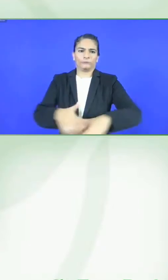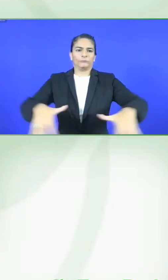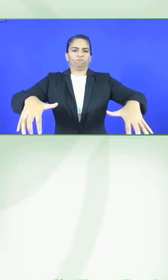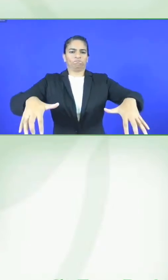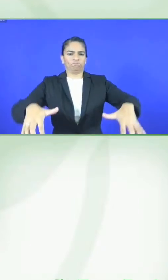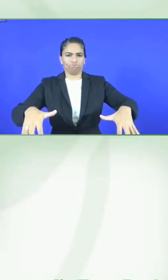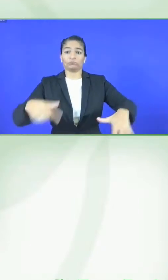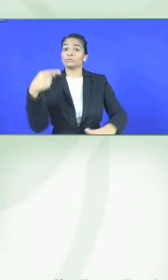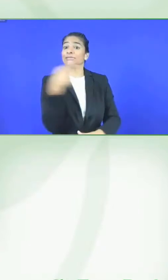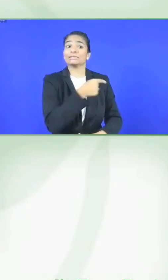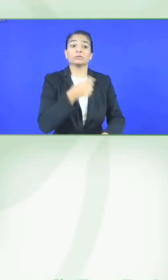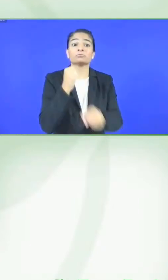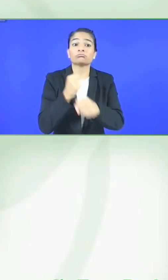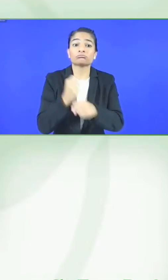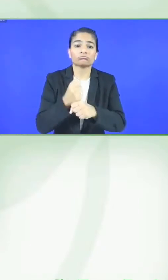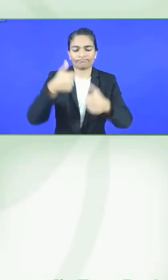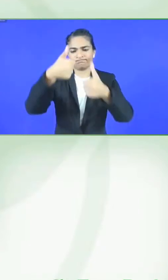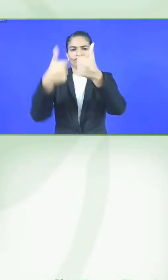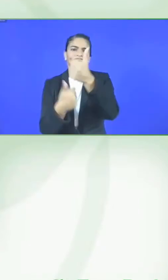of time and costs.